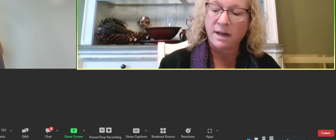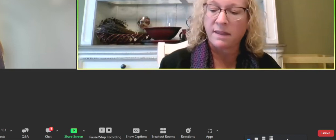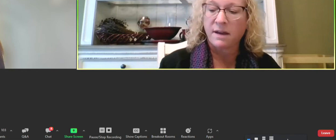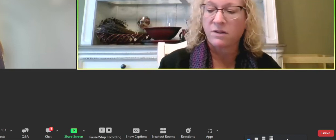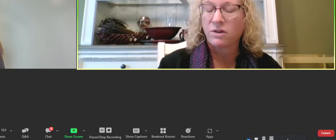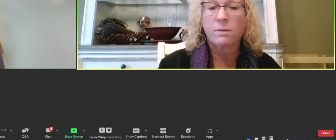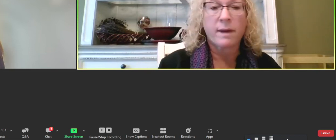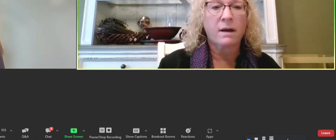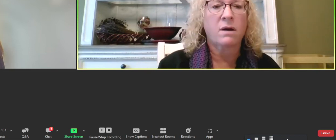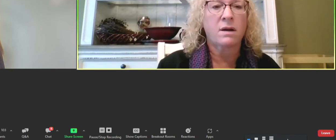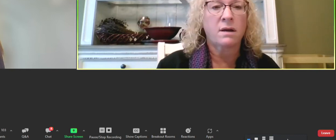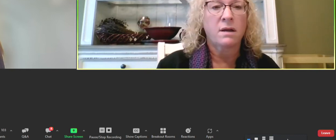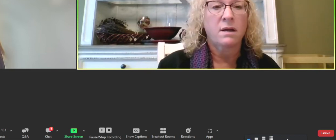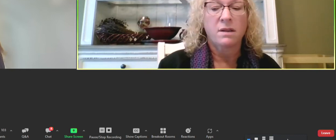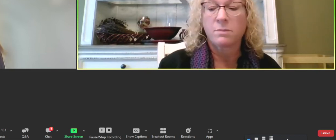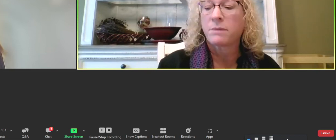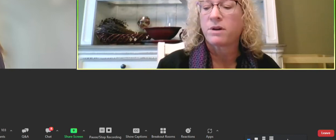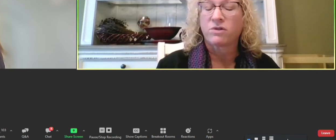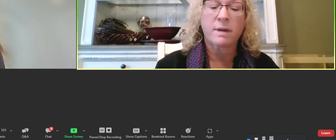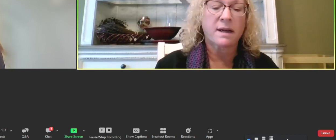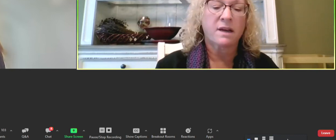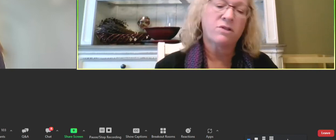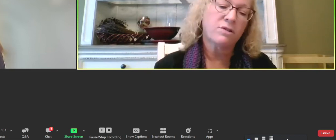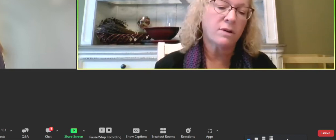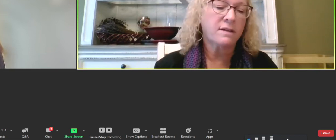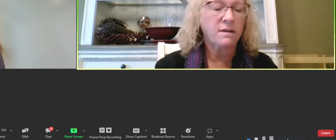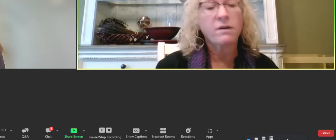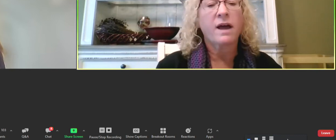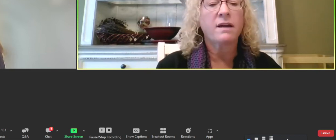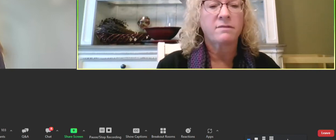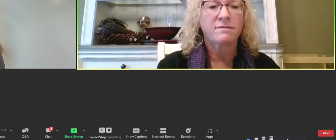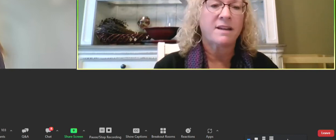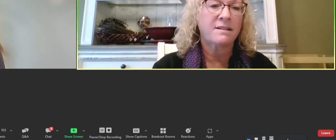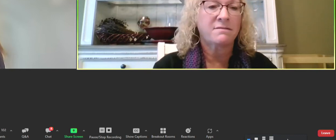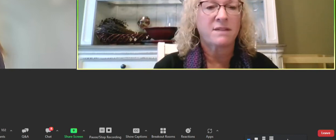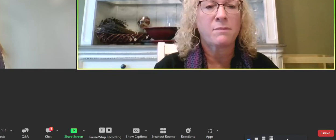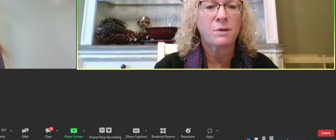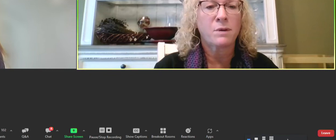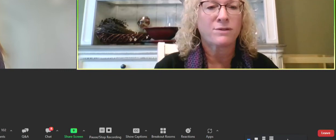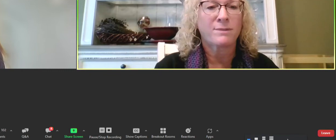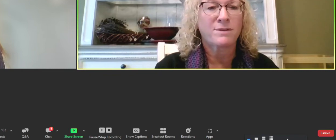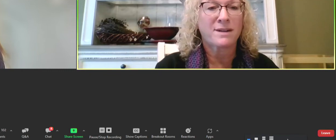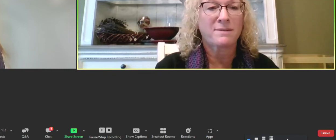and I think I should go back on the blood pressure medication. He said, Okay, and gave me a prescription.